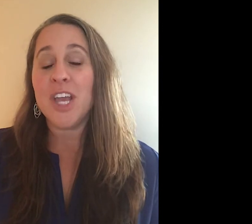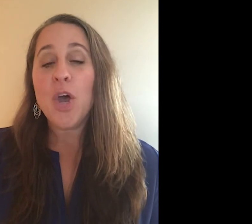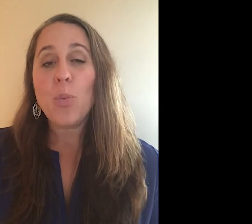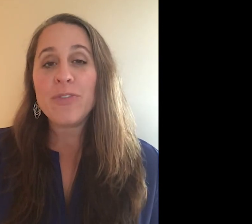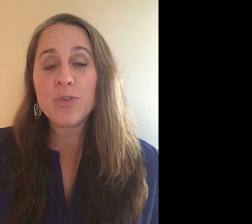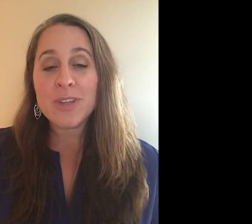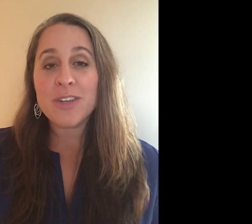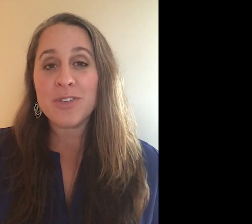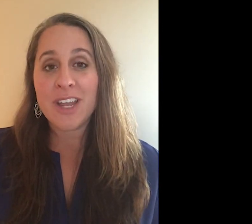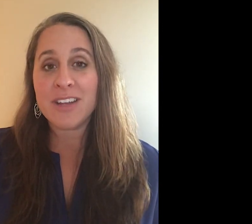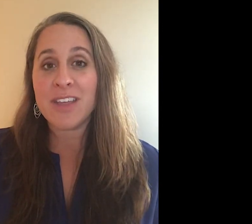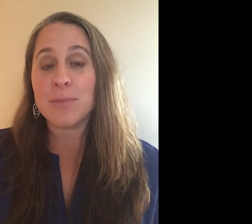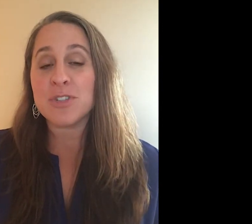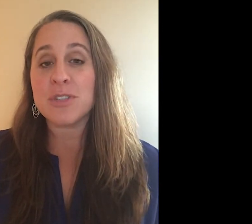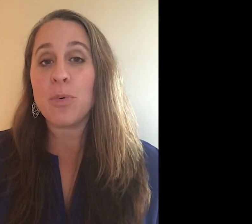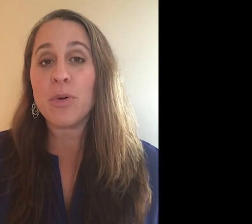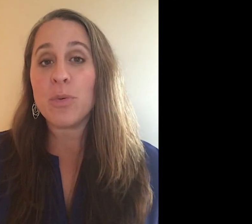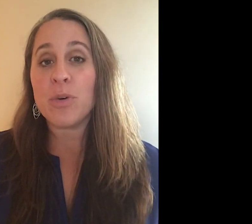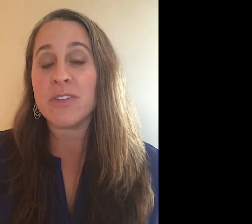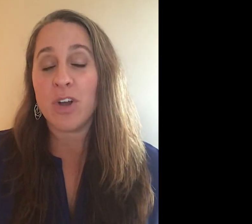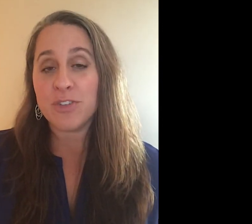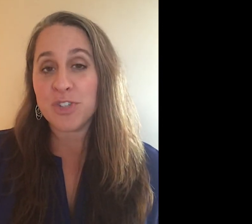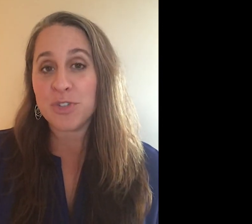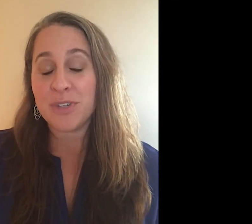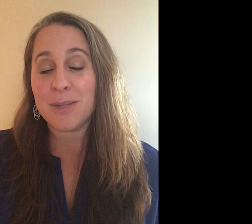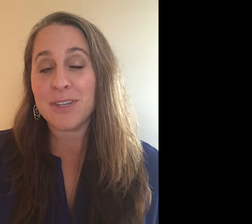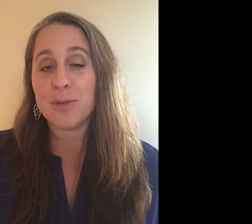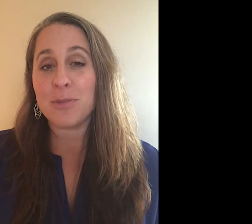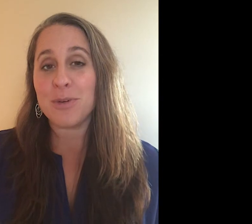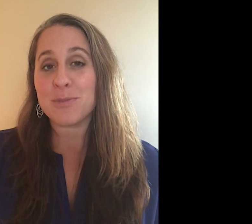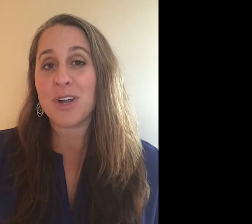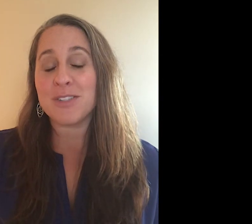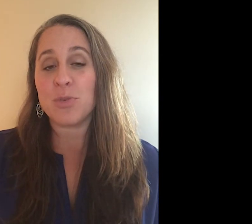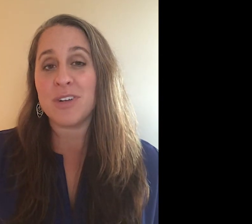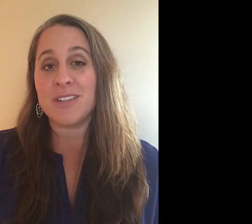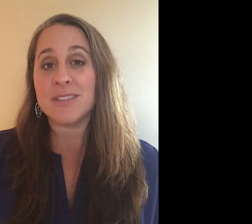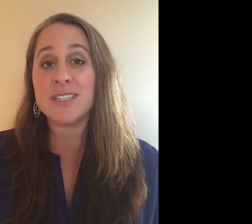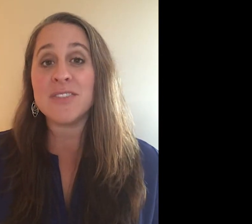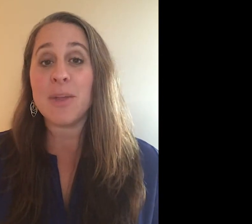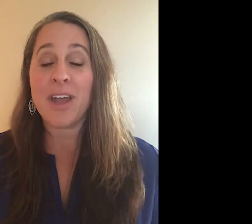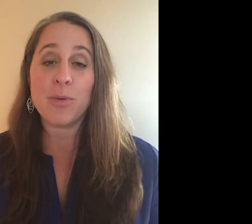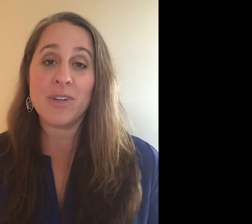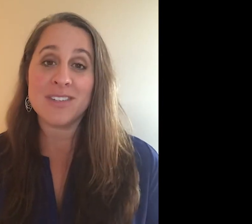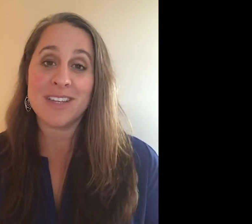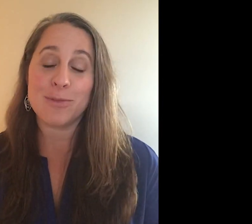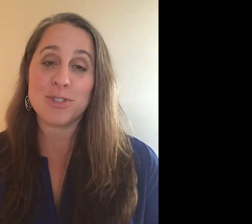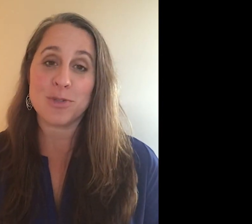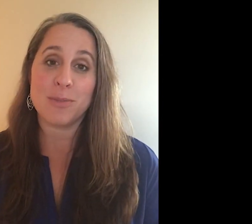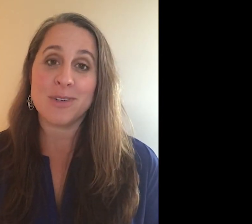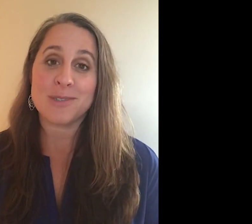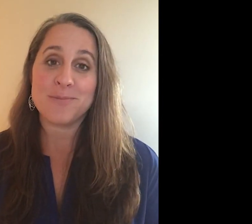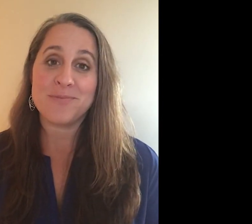they were originally created to support the awardees of All Children Reading’s Begin With Books prize in the development of high quality sign language storybooks.